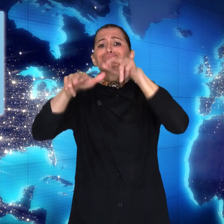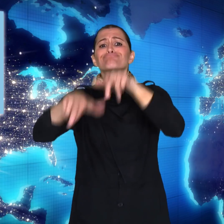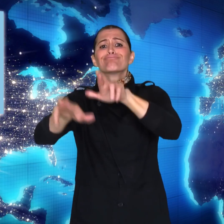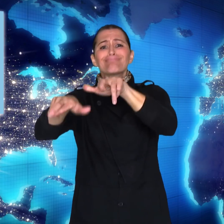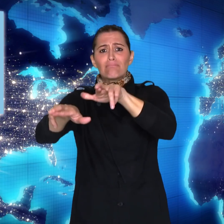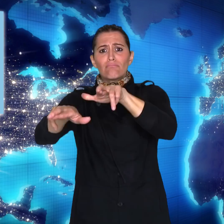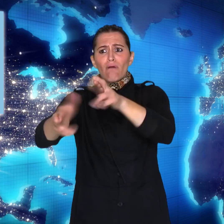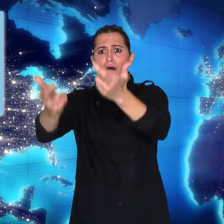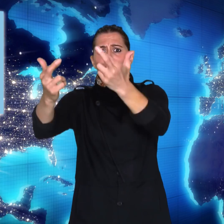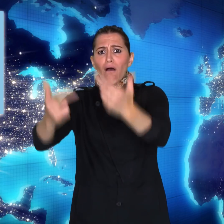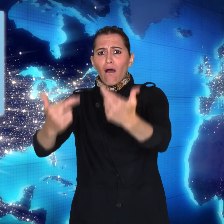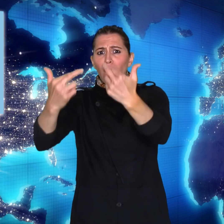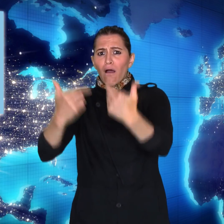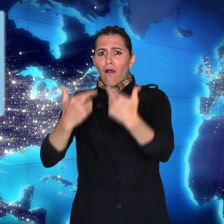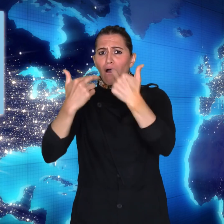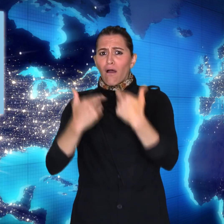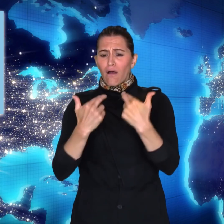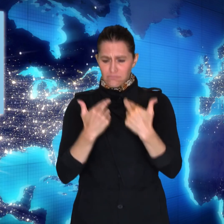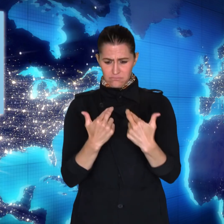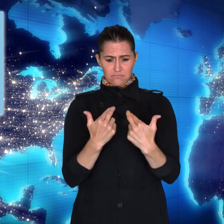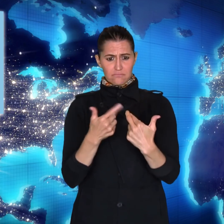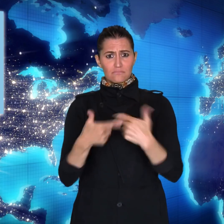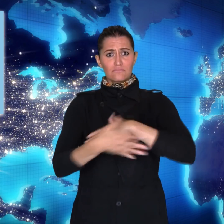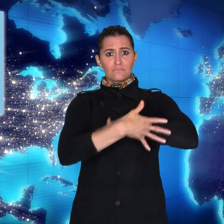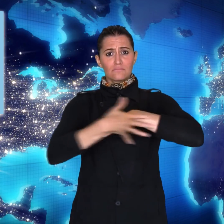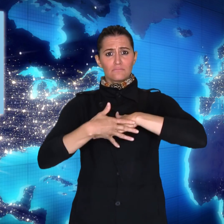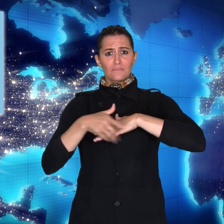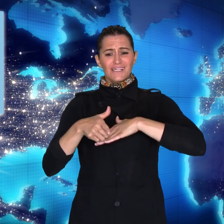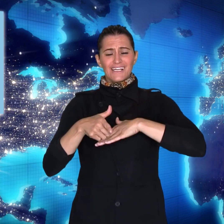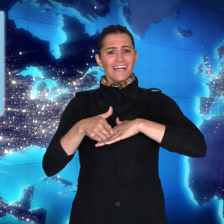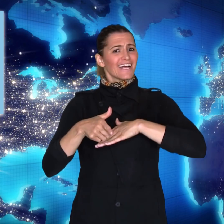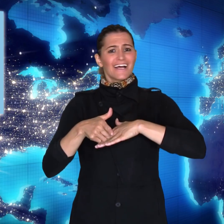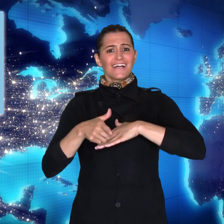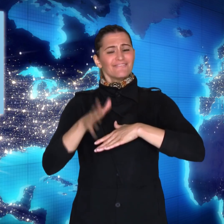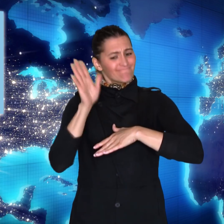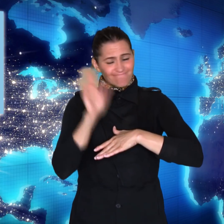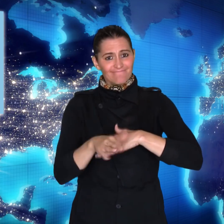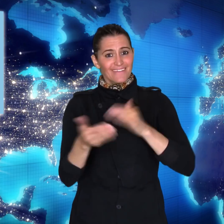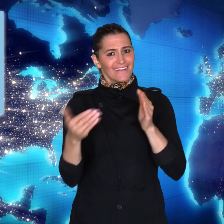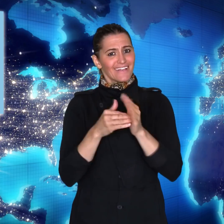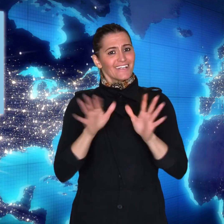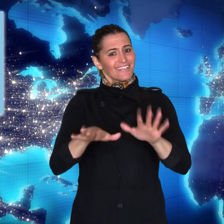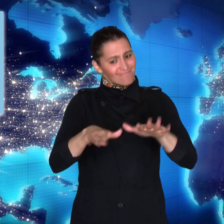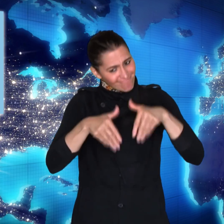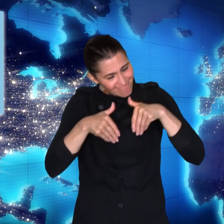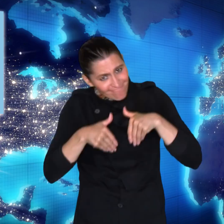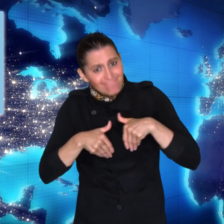In investigating further, he found one